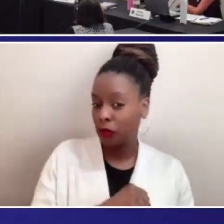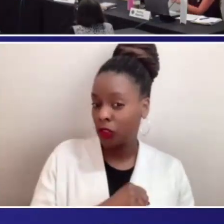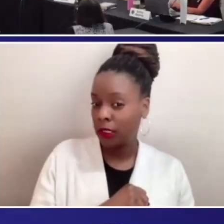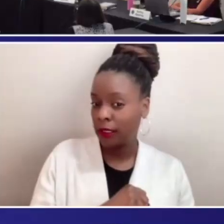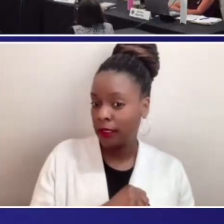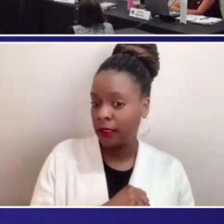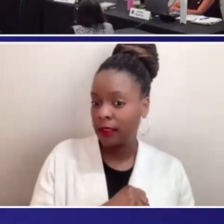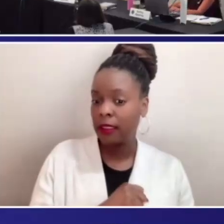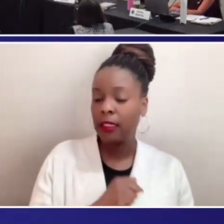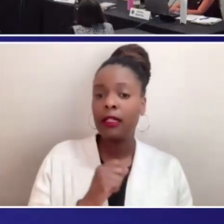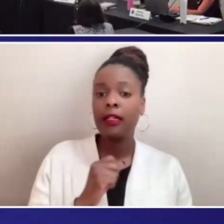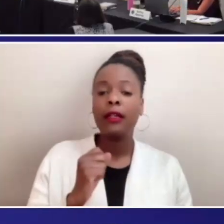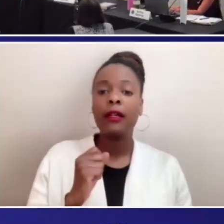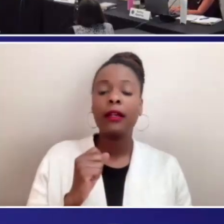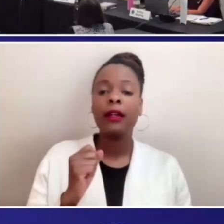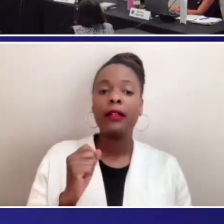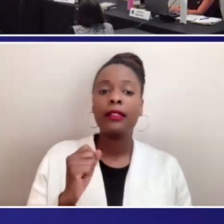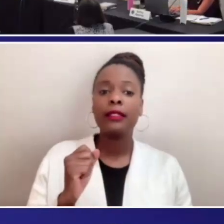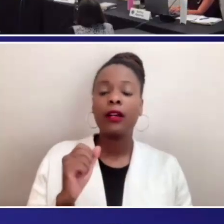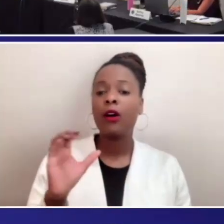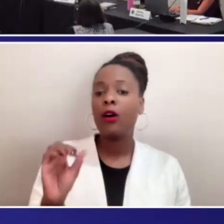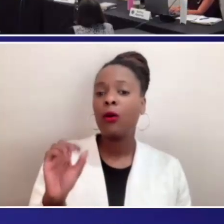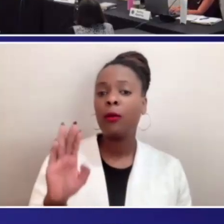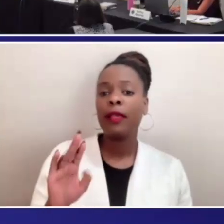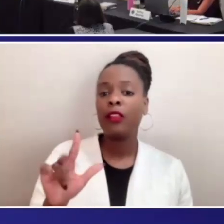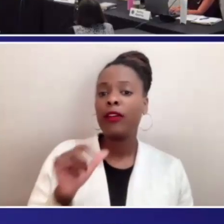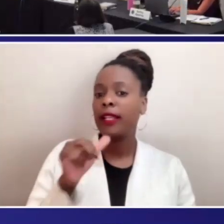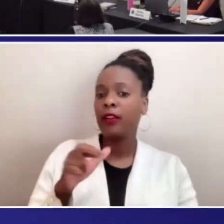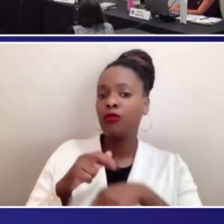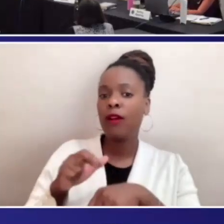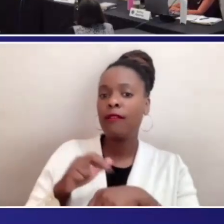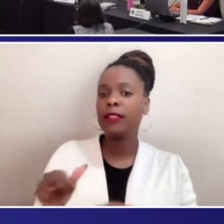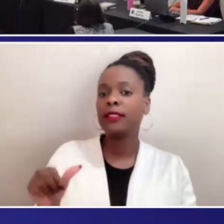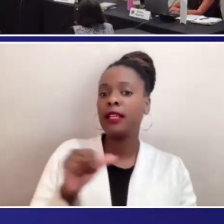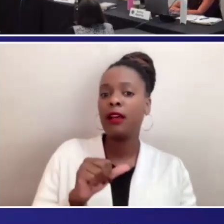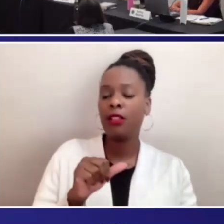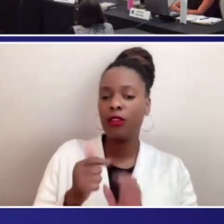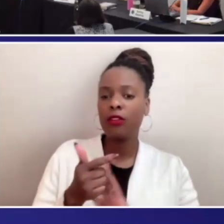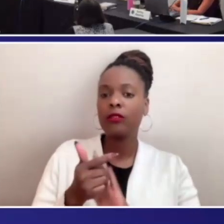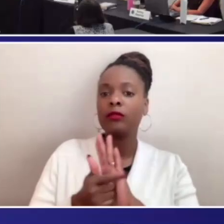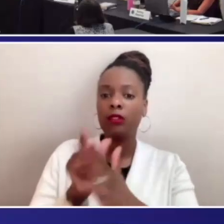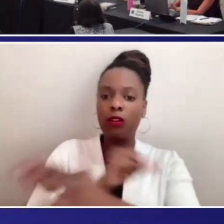OB3 didn't reference the other statutory authorizing language, that it exists?